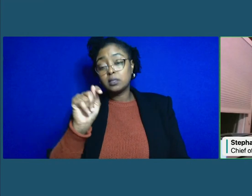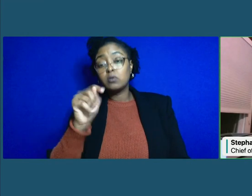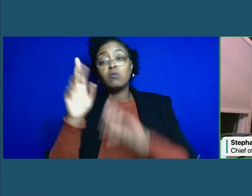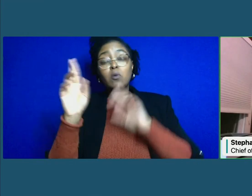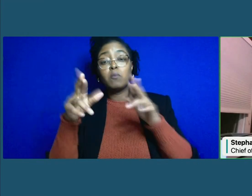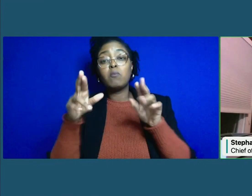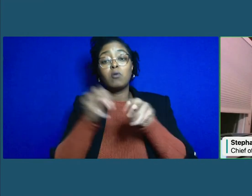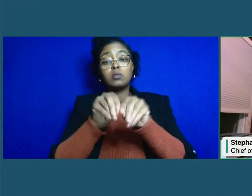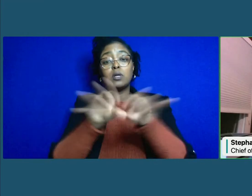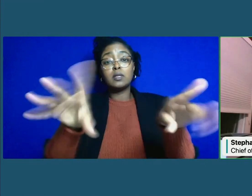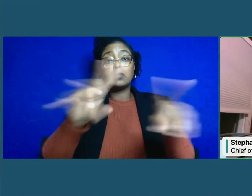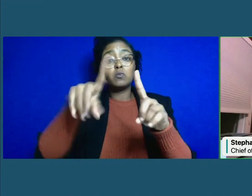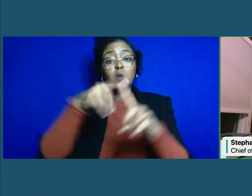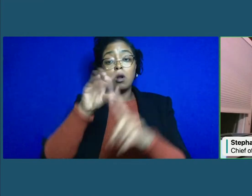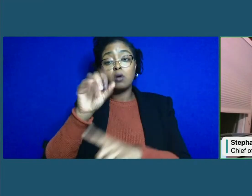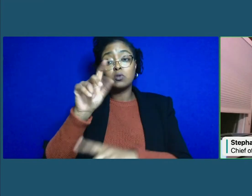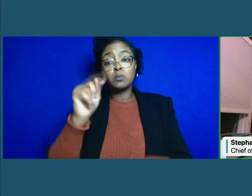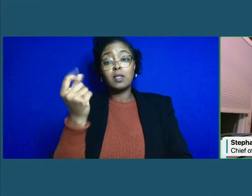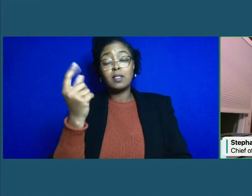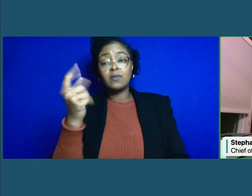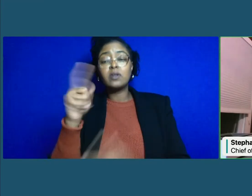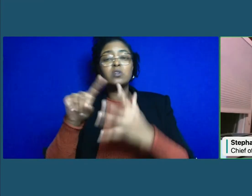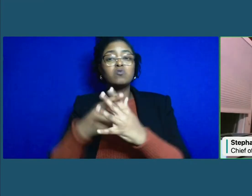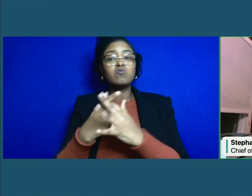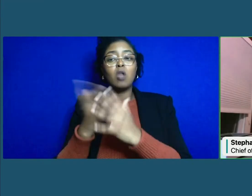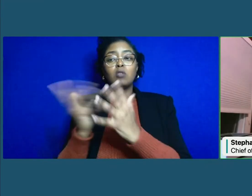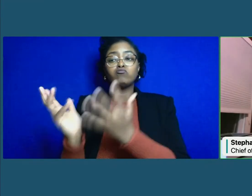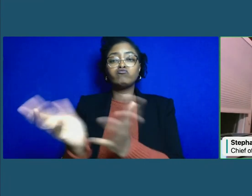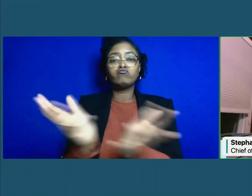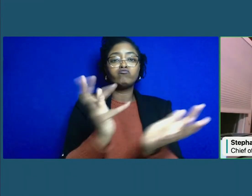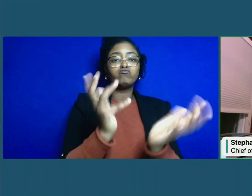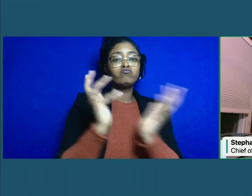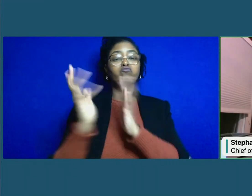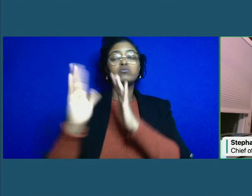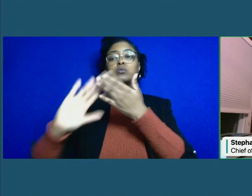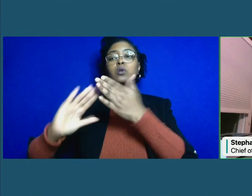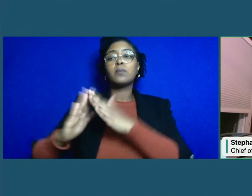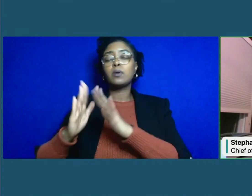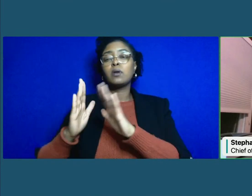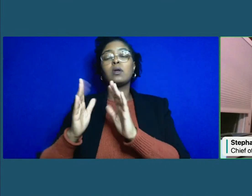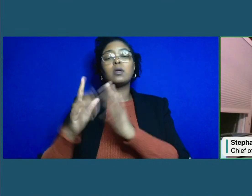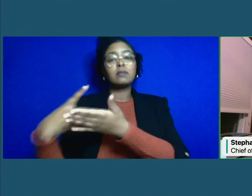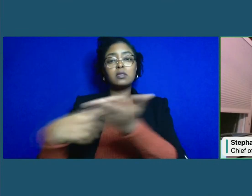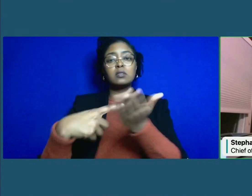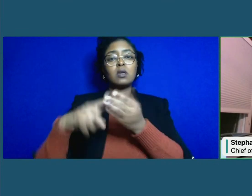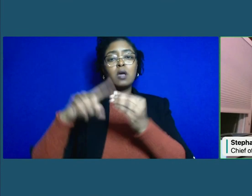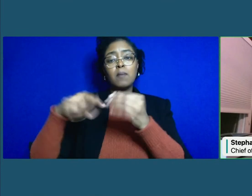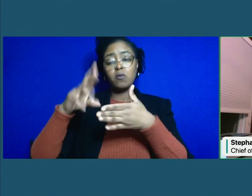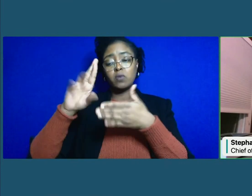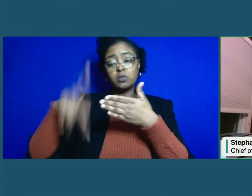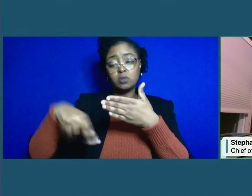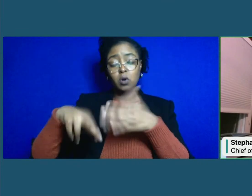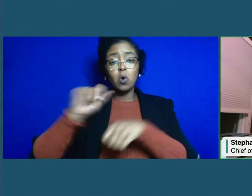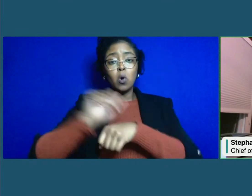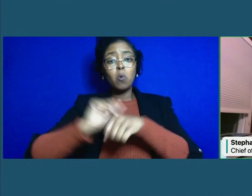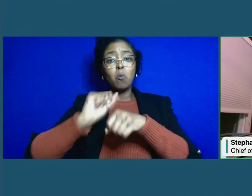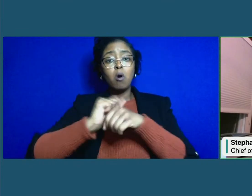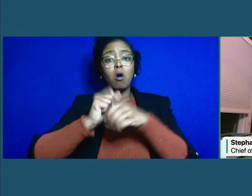adjustments along the way. So once the audit report got released on October 11th, we immediately began engaging in